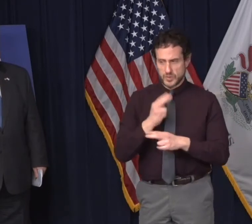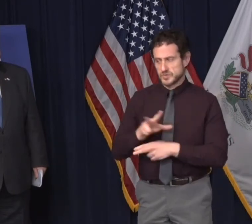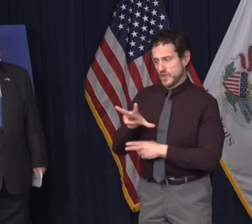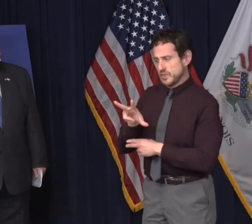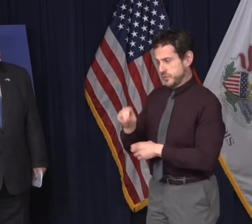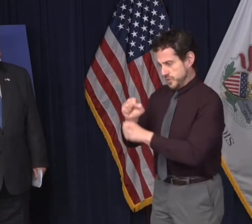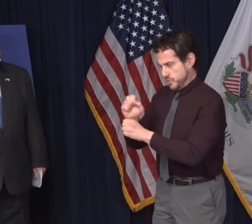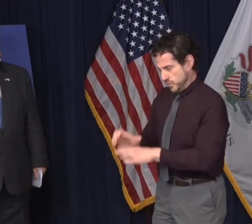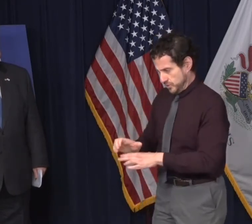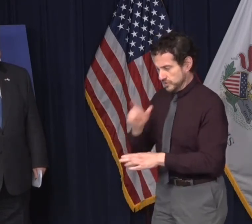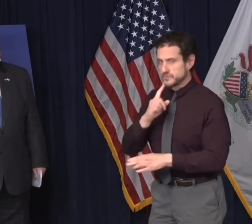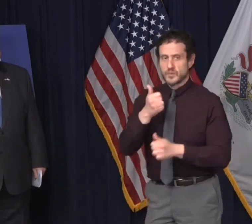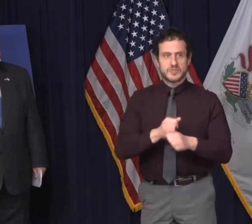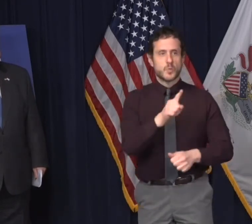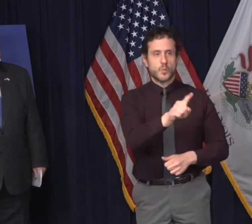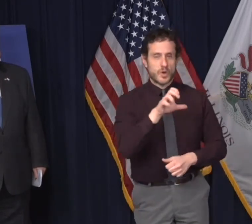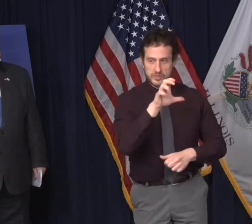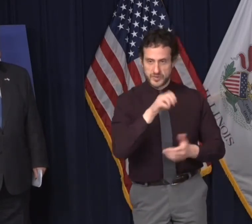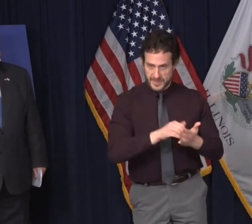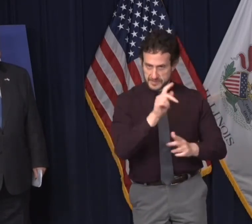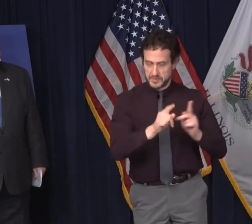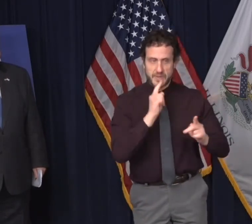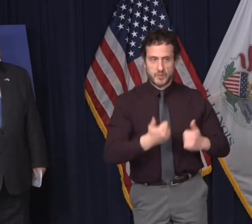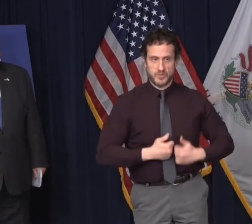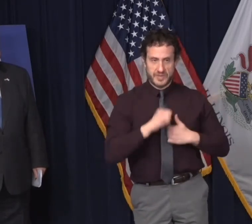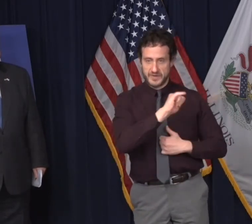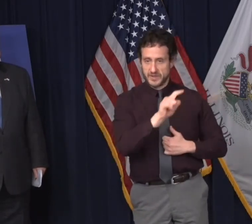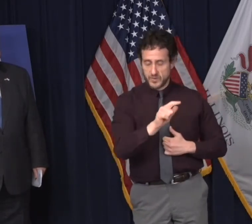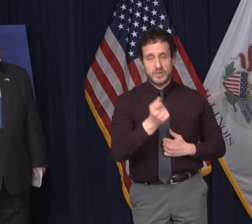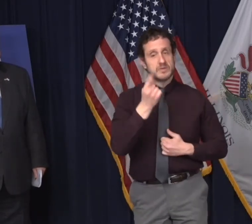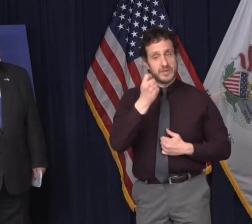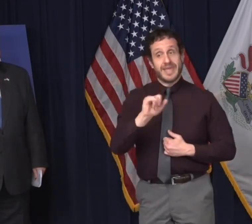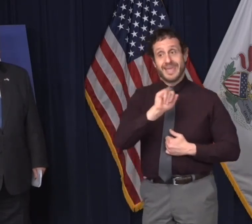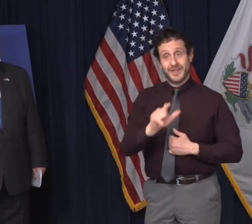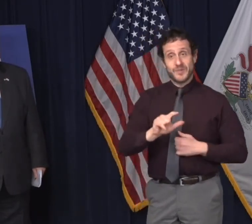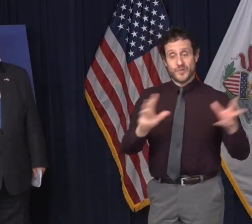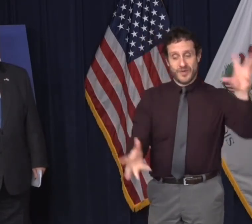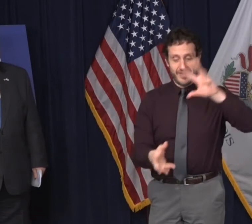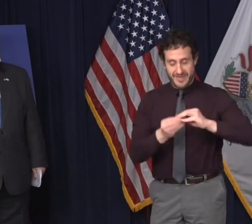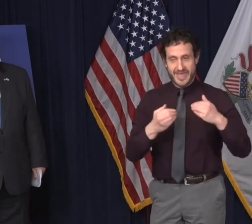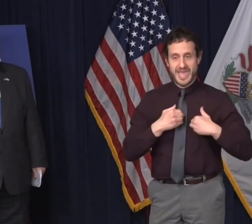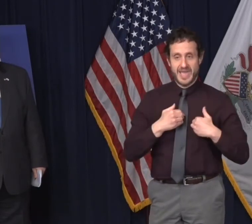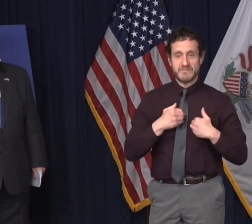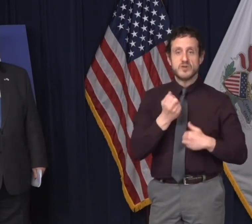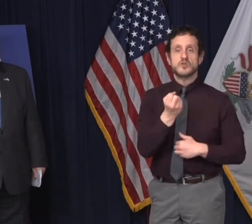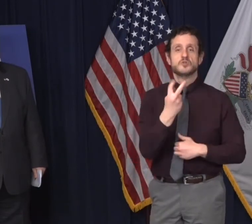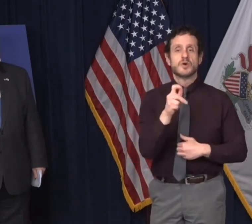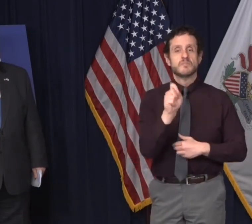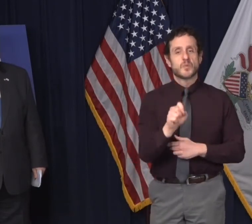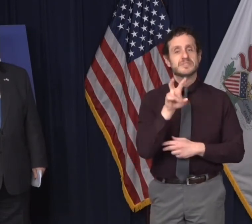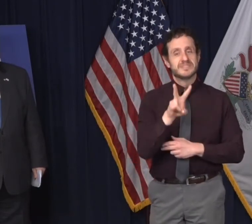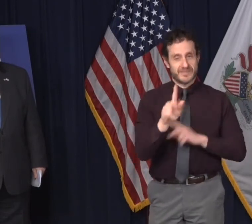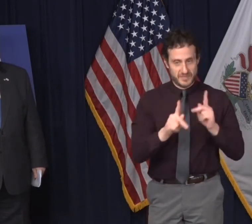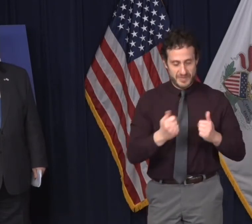WE ARE USING A BENCHMARK OF 30 WORKERS PER 100,000 POPULATION. ILLINOIS HAS A POPULATION OF